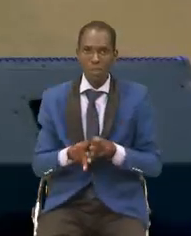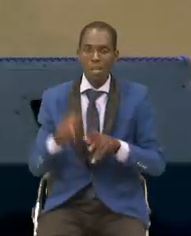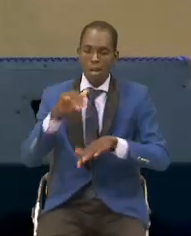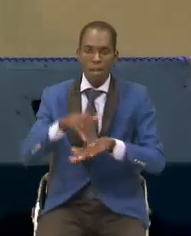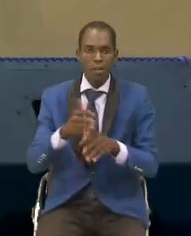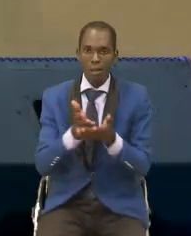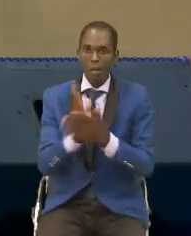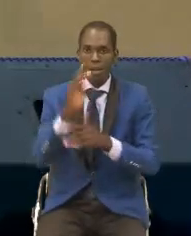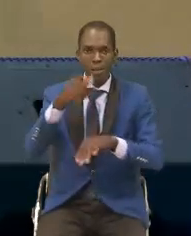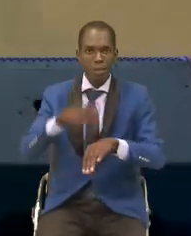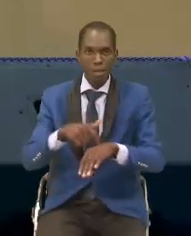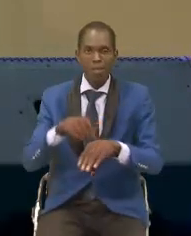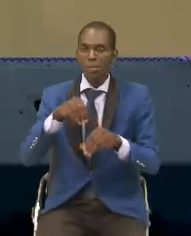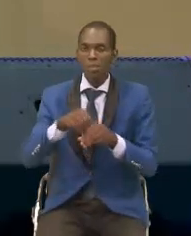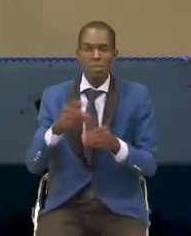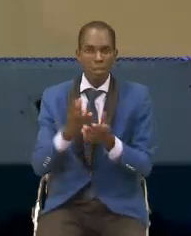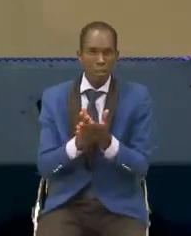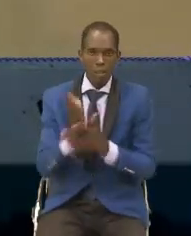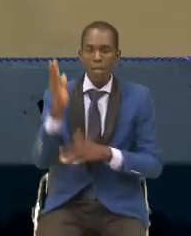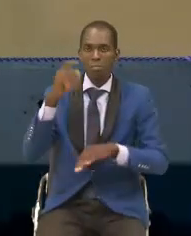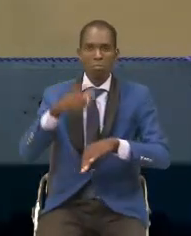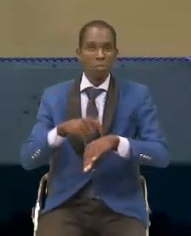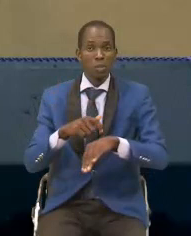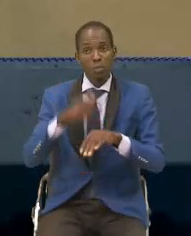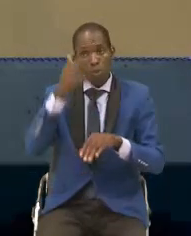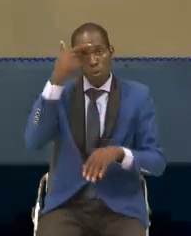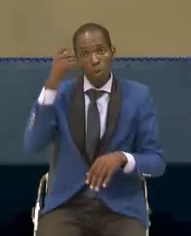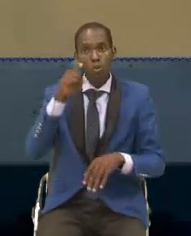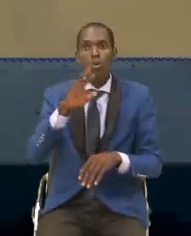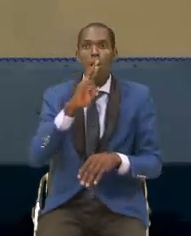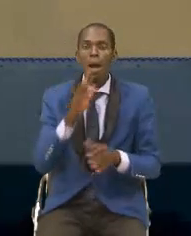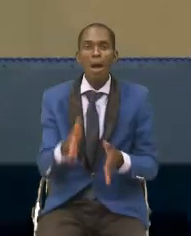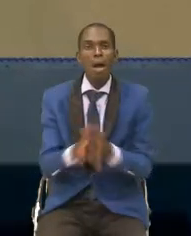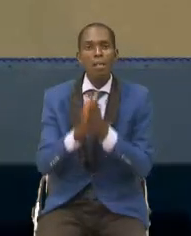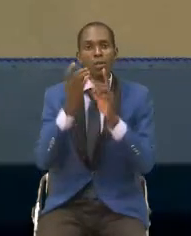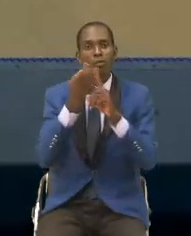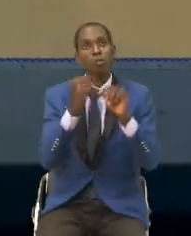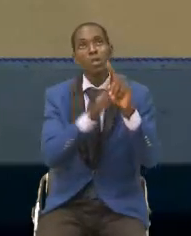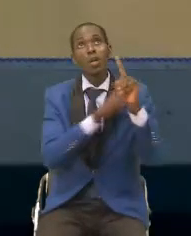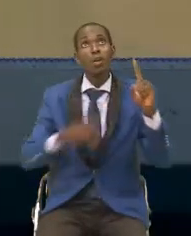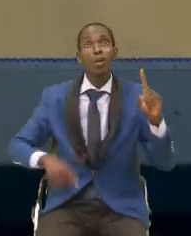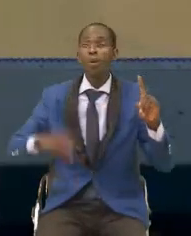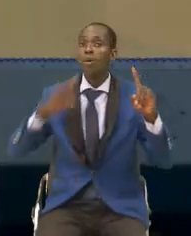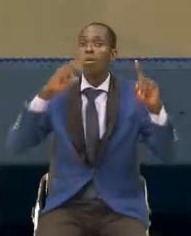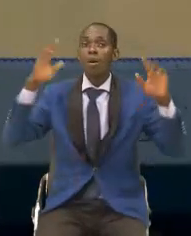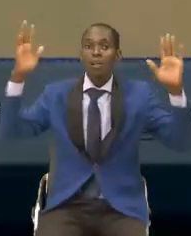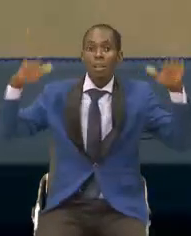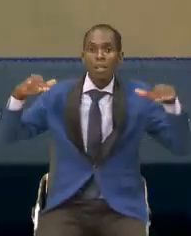you're in the right place at the right time in the right season because you are asking for